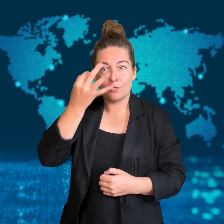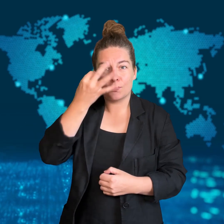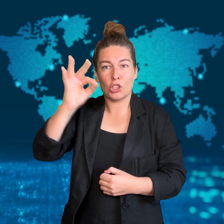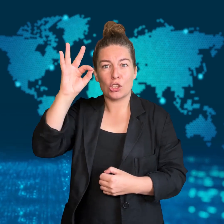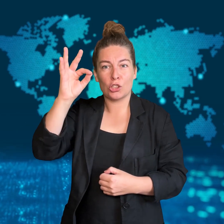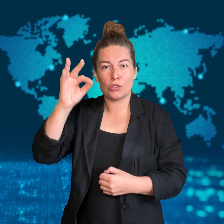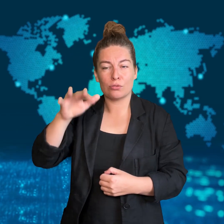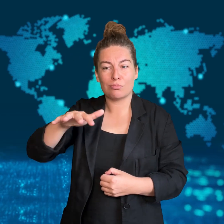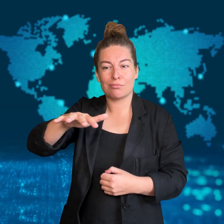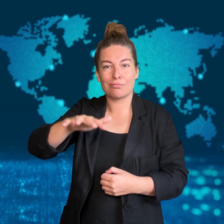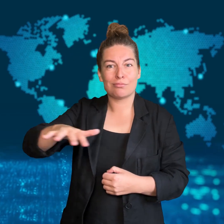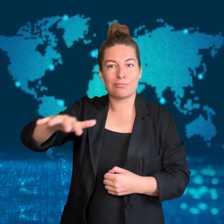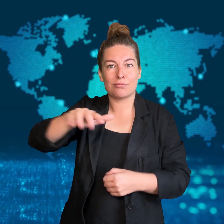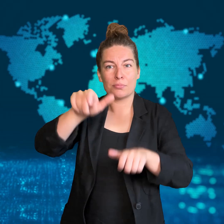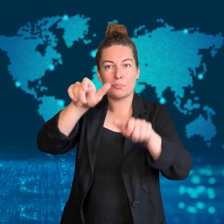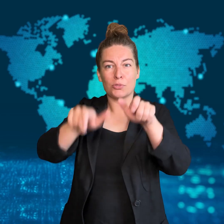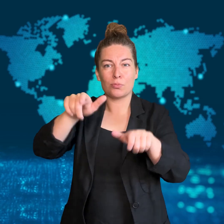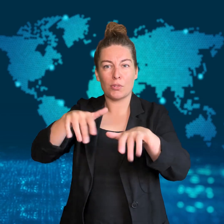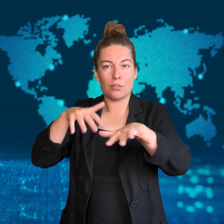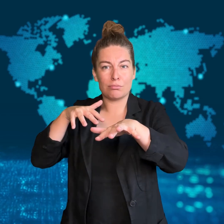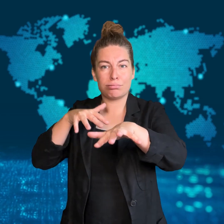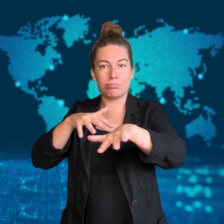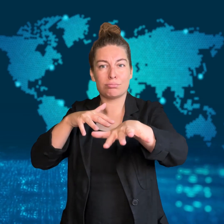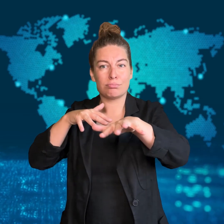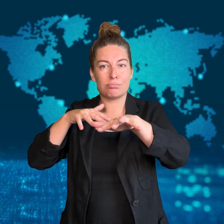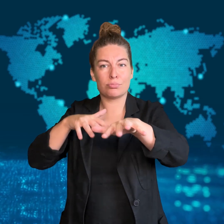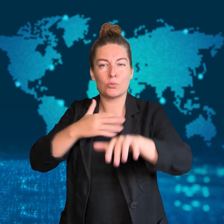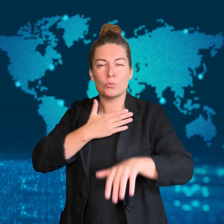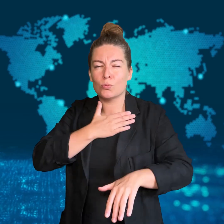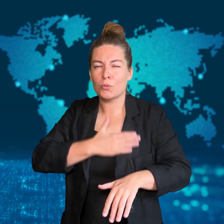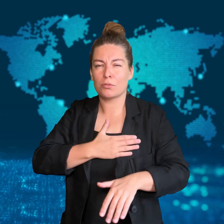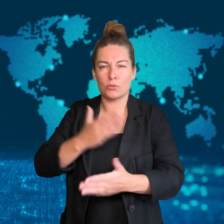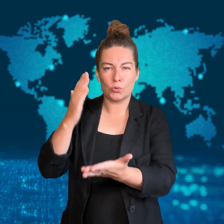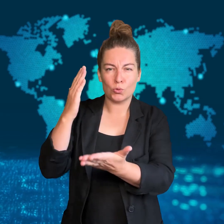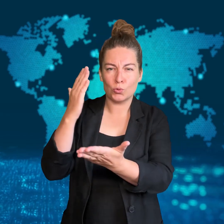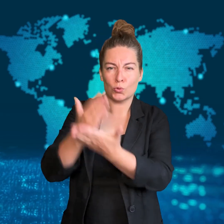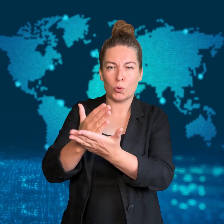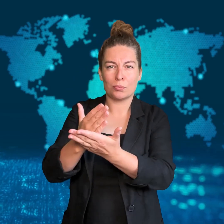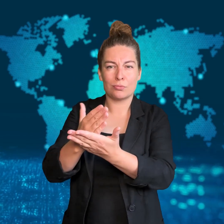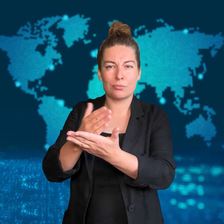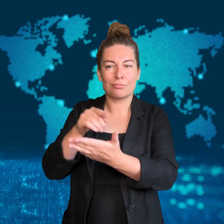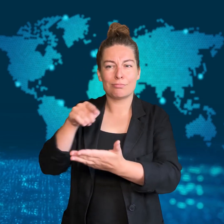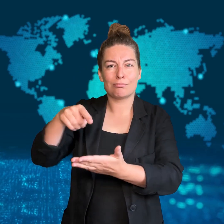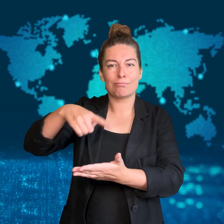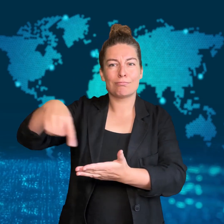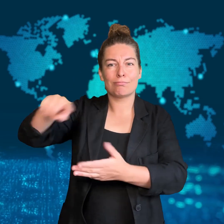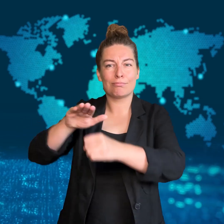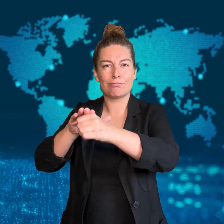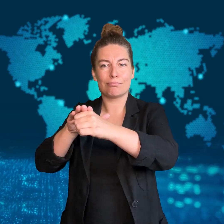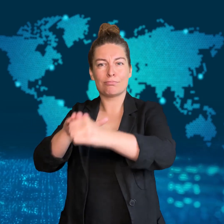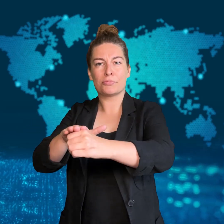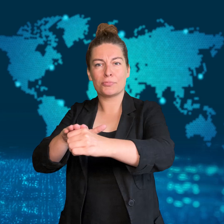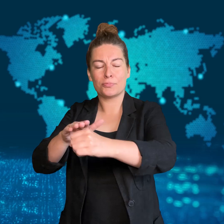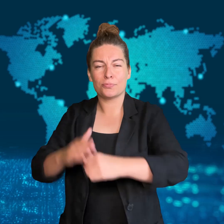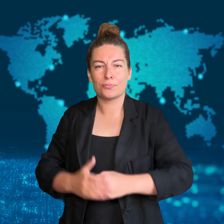Rally against antisemitism